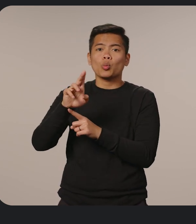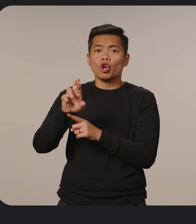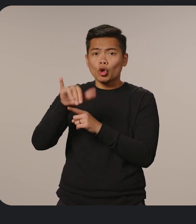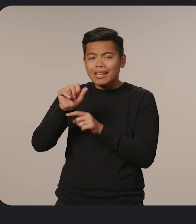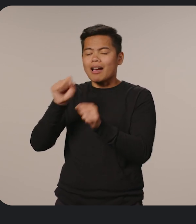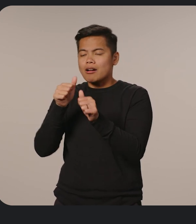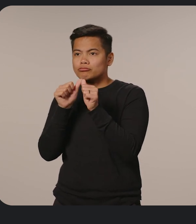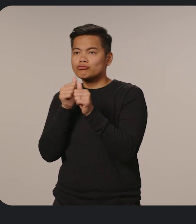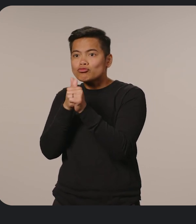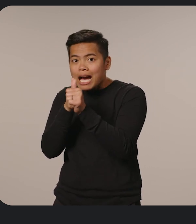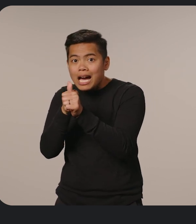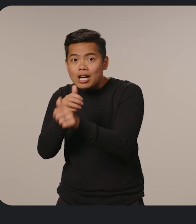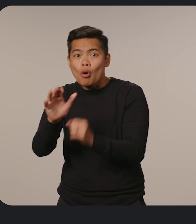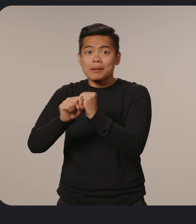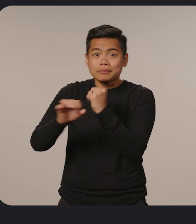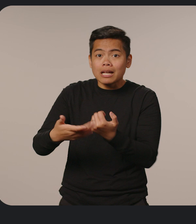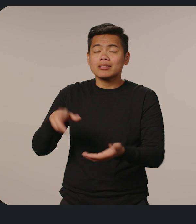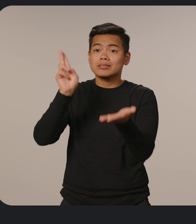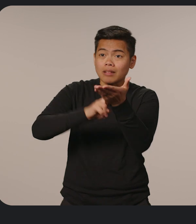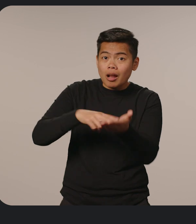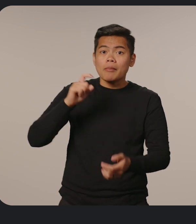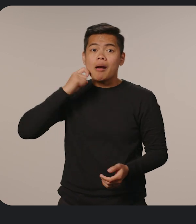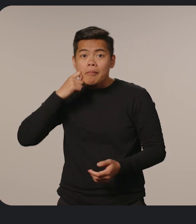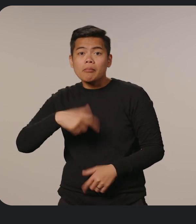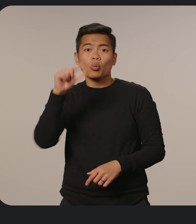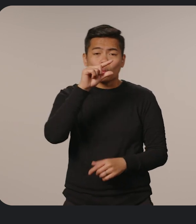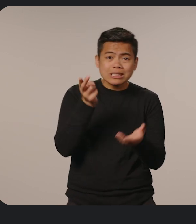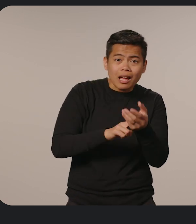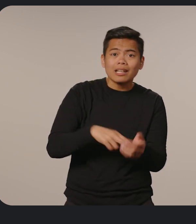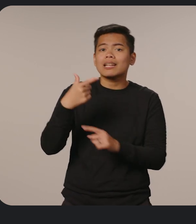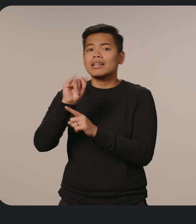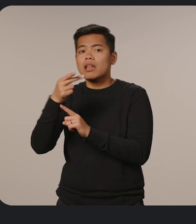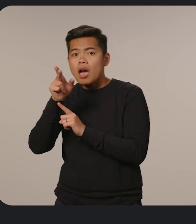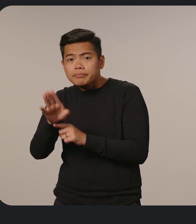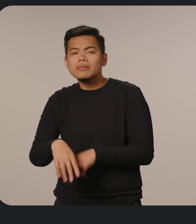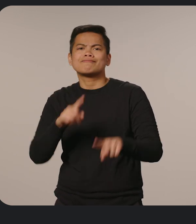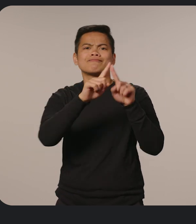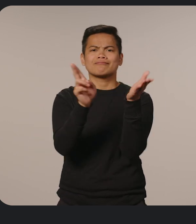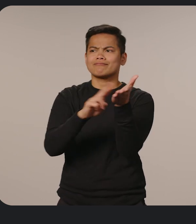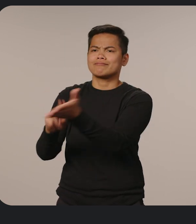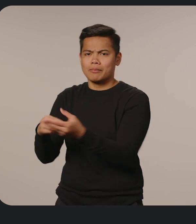or you can use sign in for Apple Google sign in GitHub and other sign-in